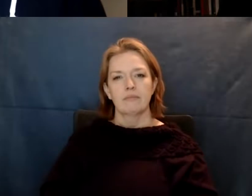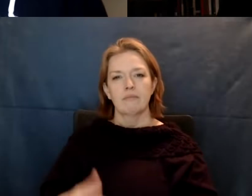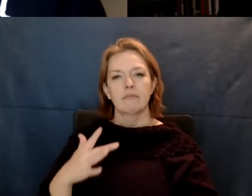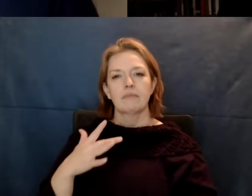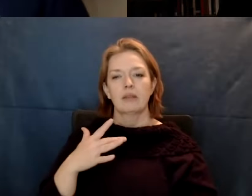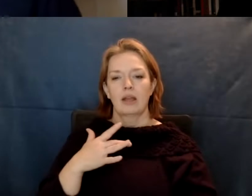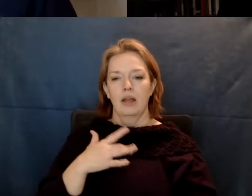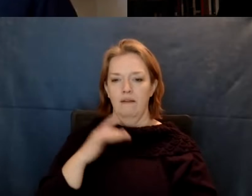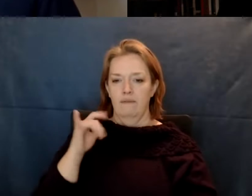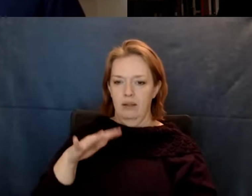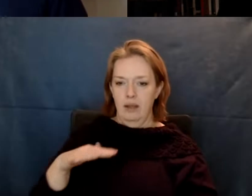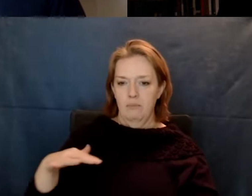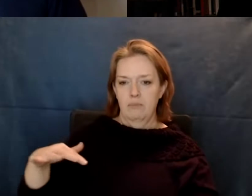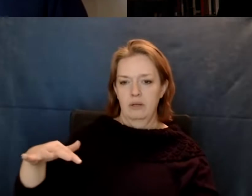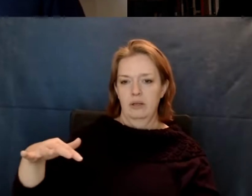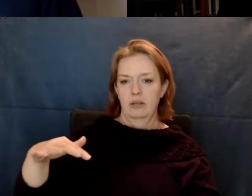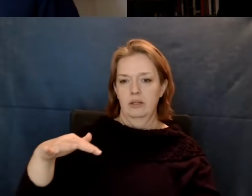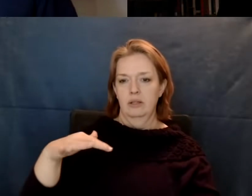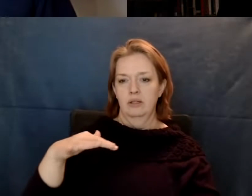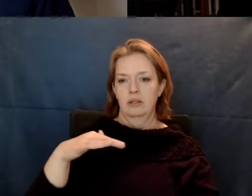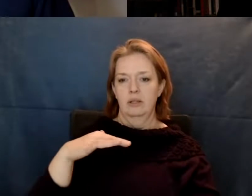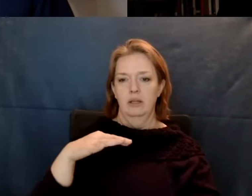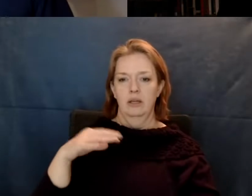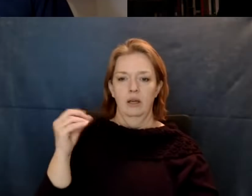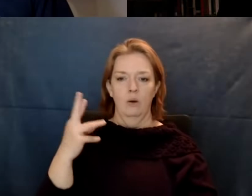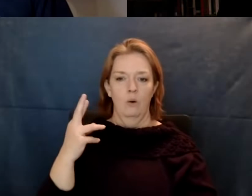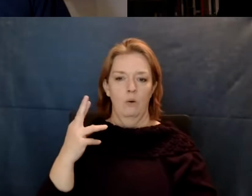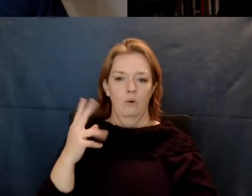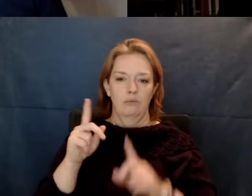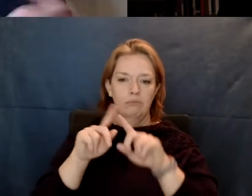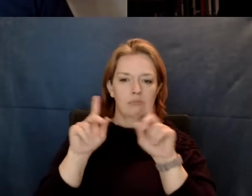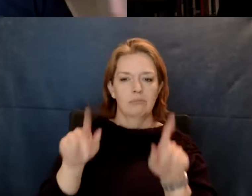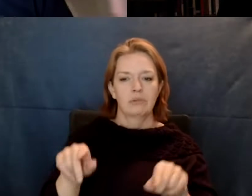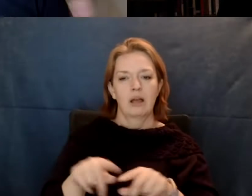for how I use silence in in in my breath when I'm reading.